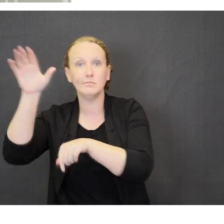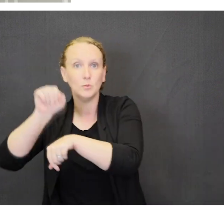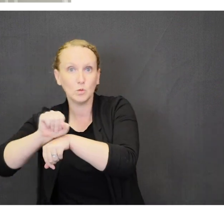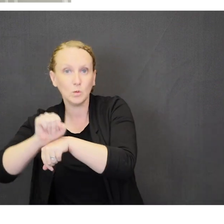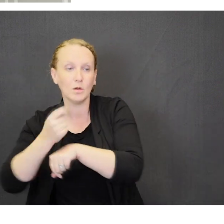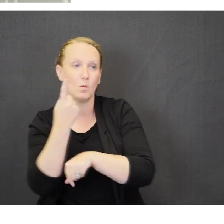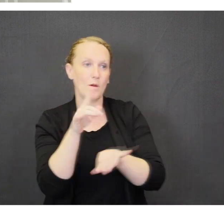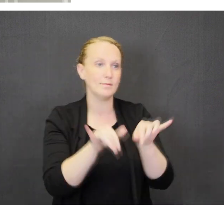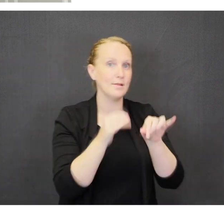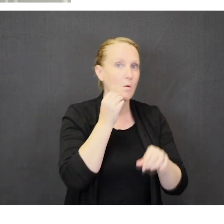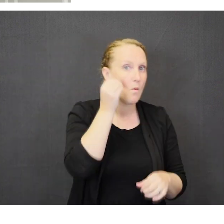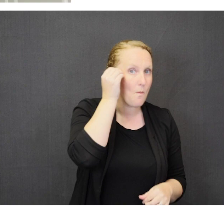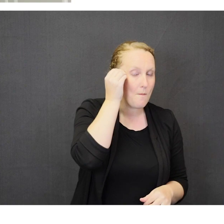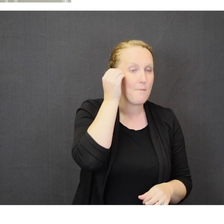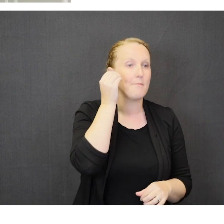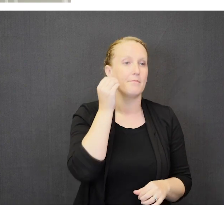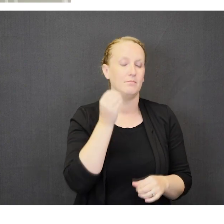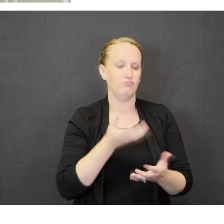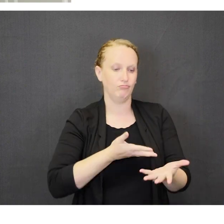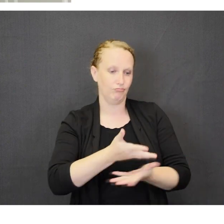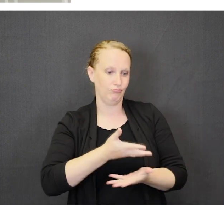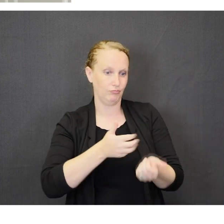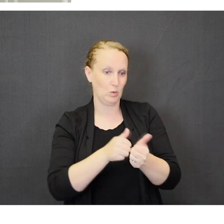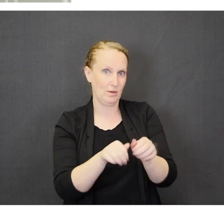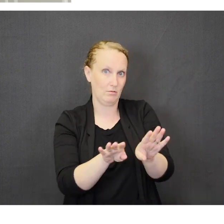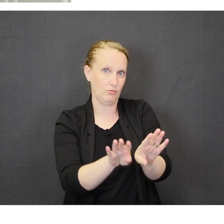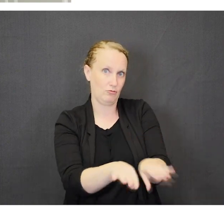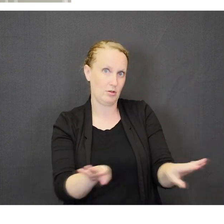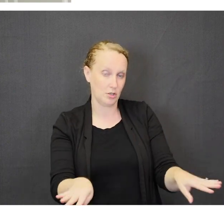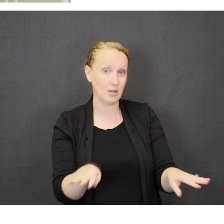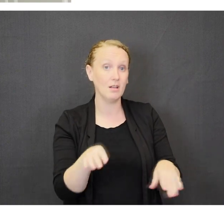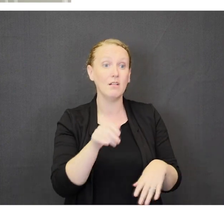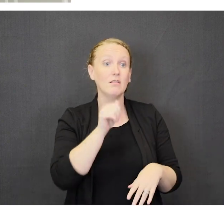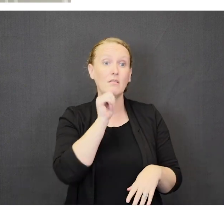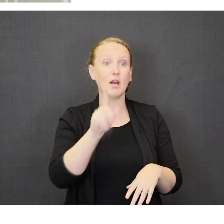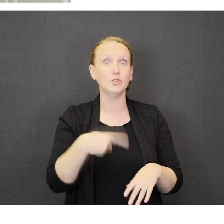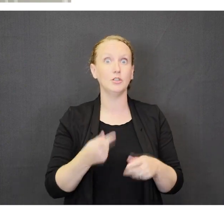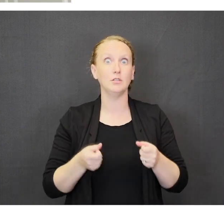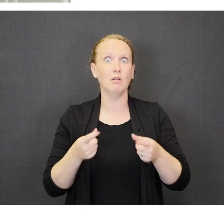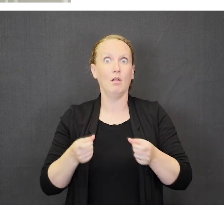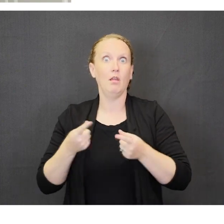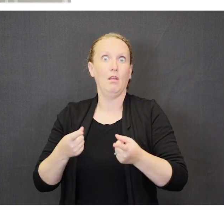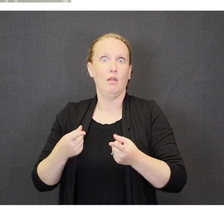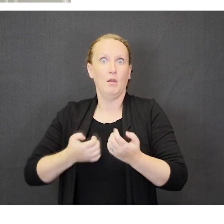your child and talk to your child from a place of responding instead of reacting